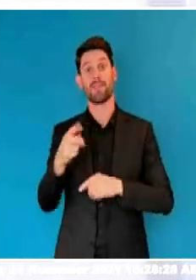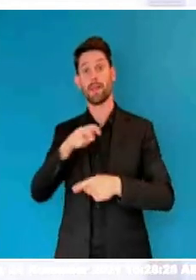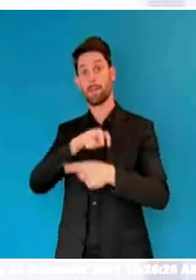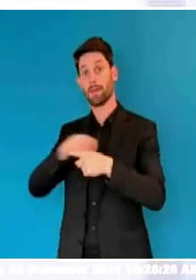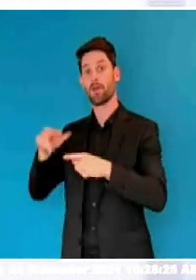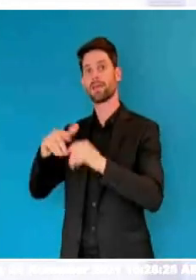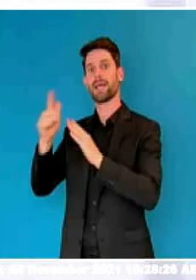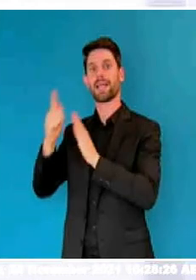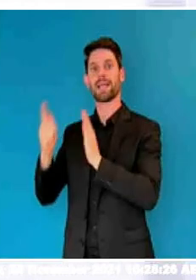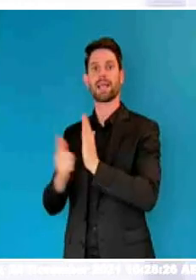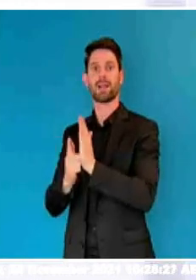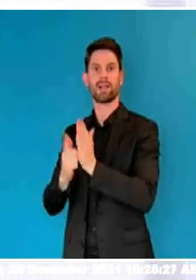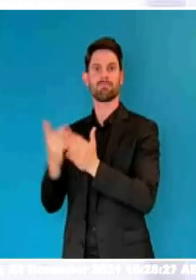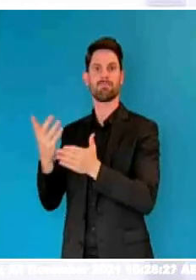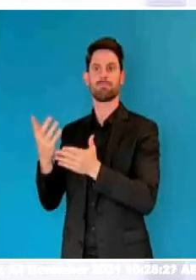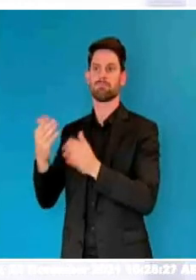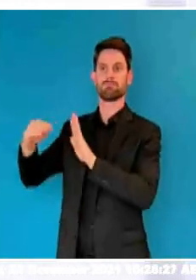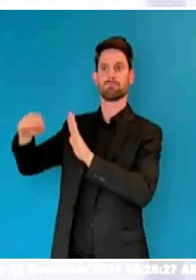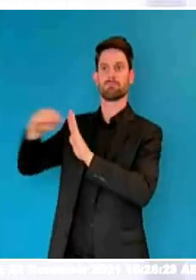discrimination. CHAIR: Thank you very much.